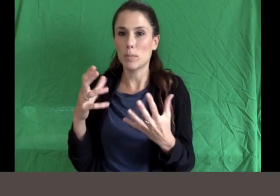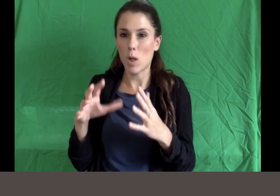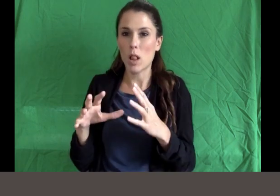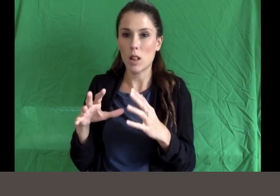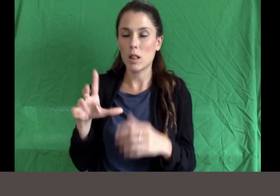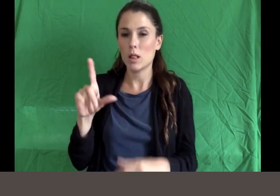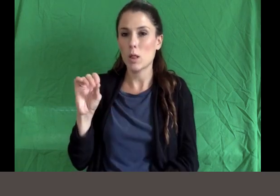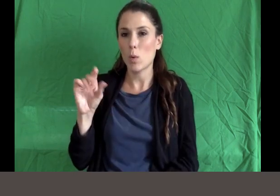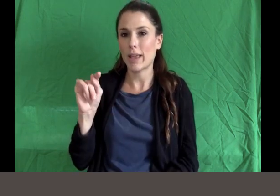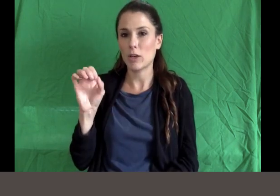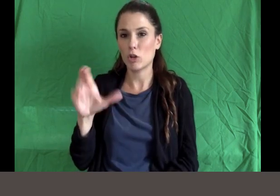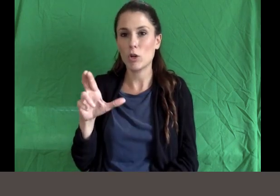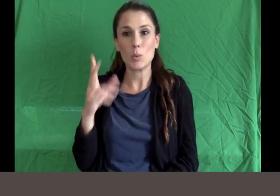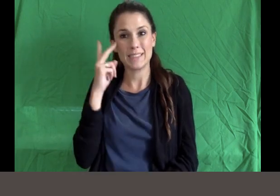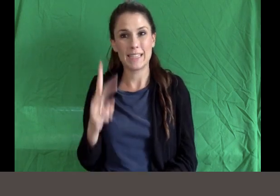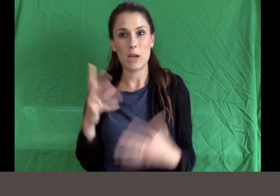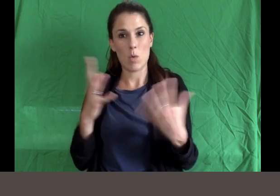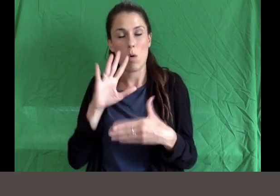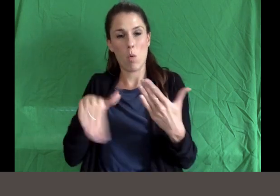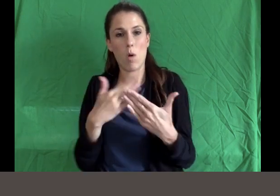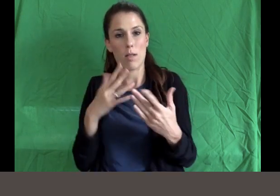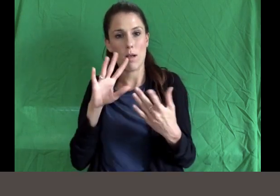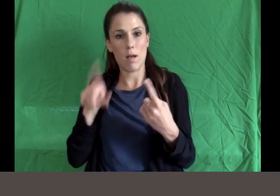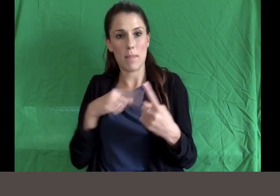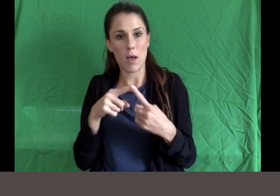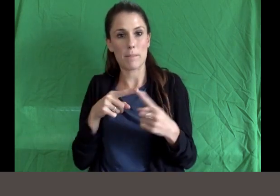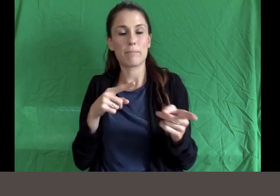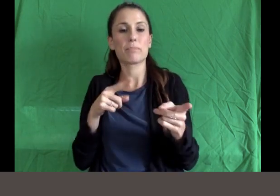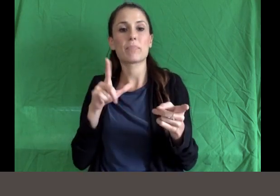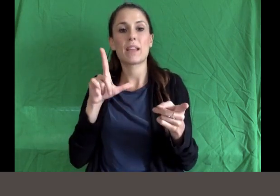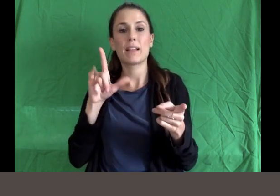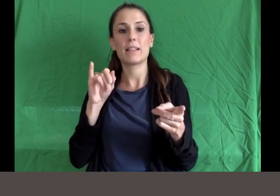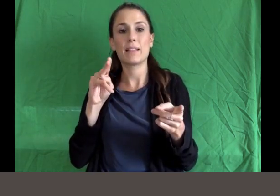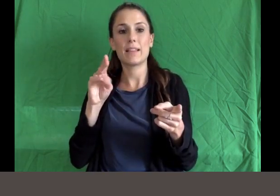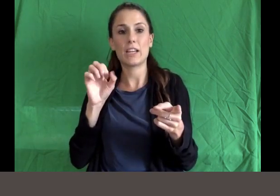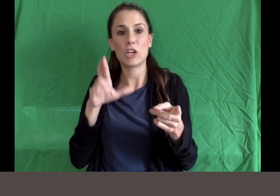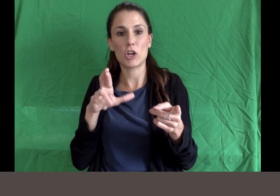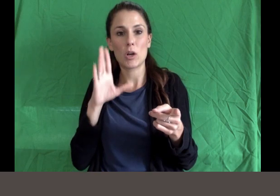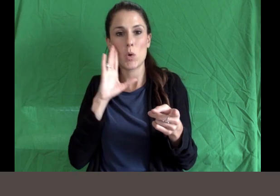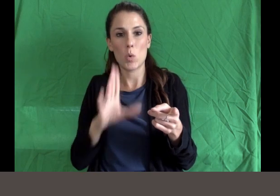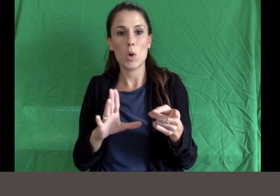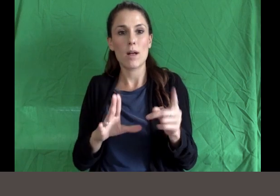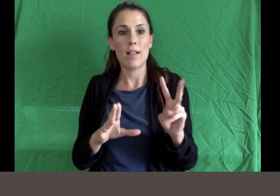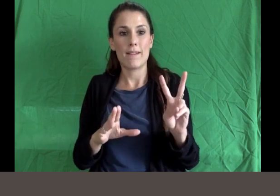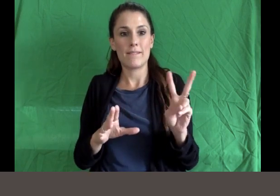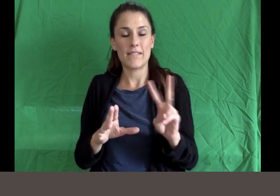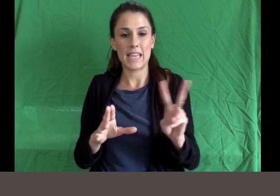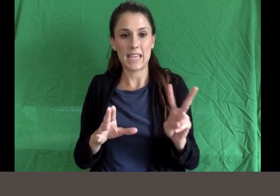and two point one pi and it'll actually create right however many ticks i want between those